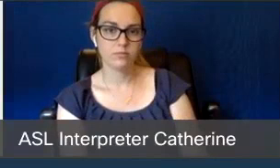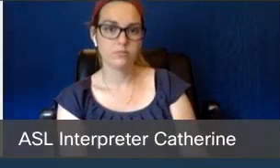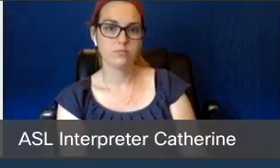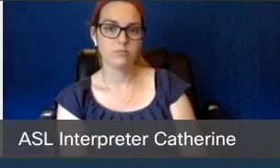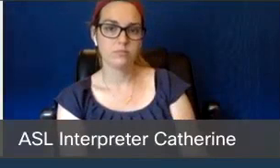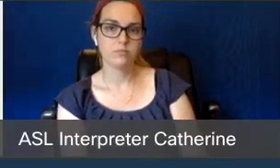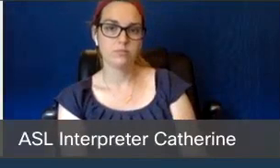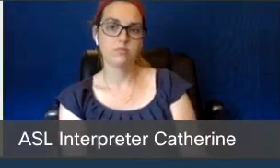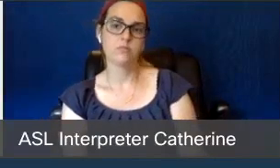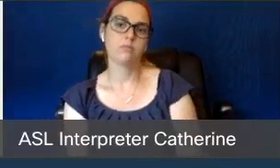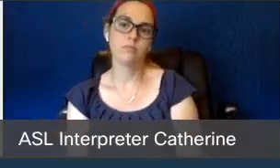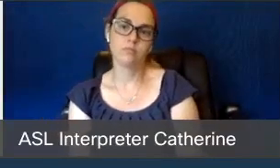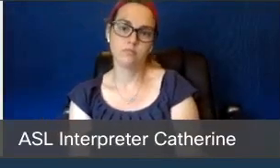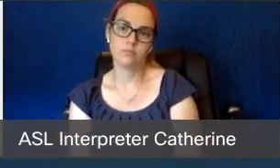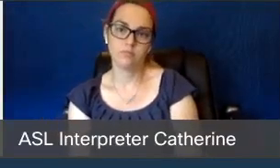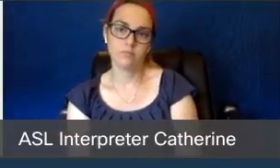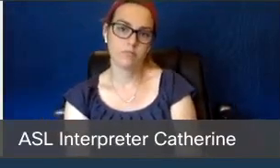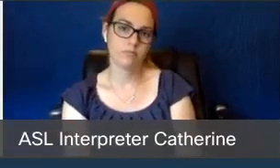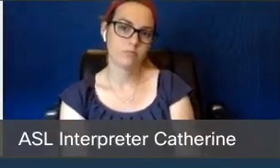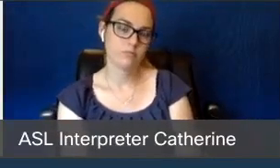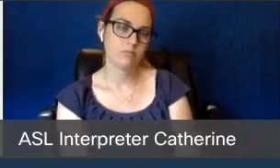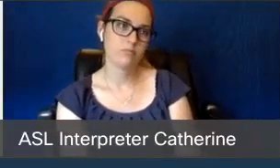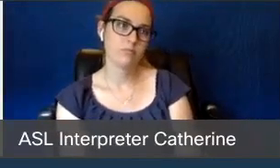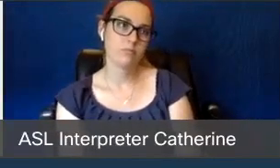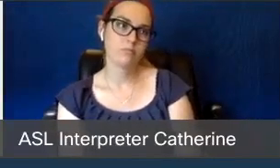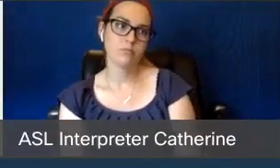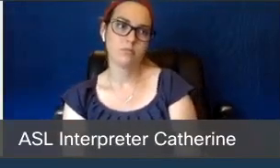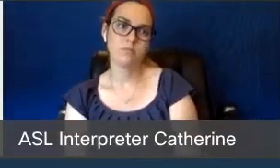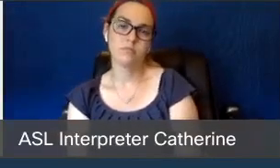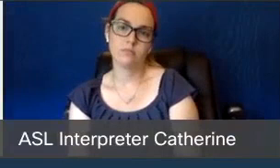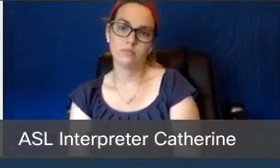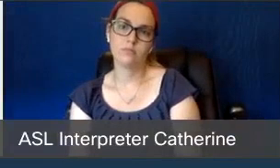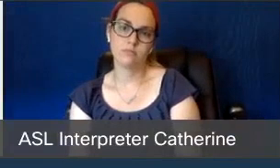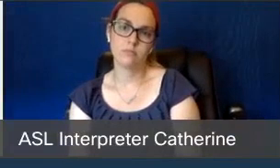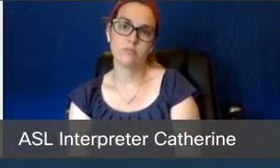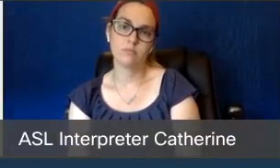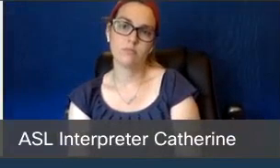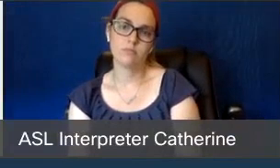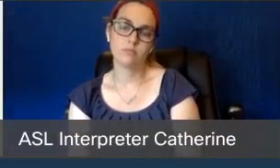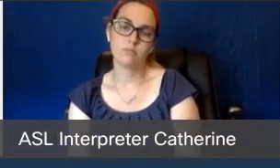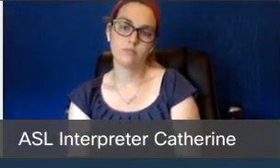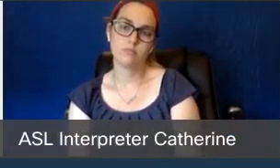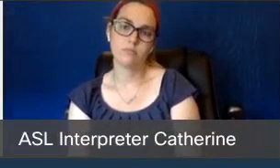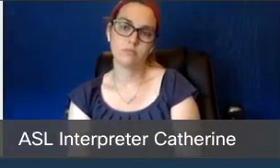to someone else, if it's reasonably likely to happen again, they shall be removed from the program.